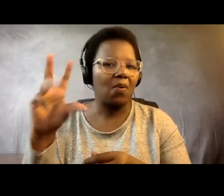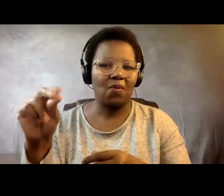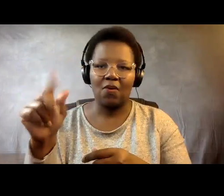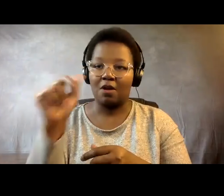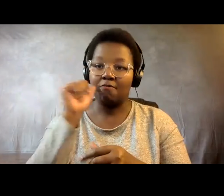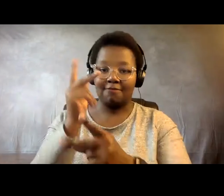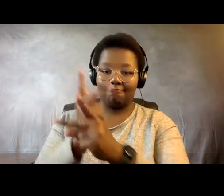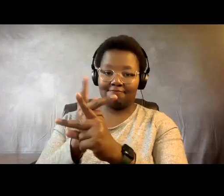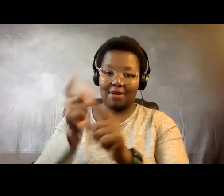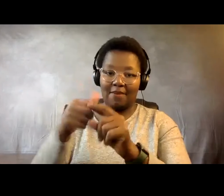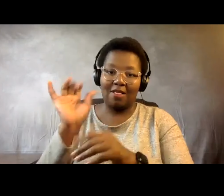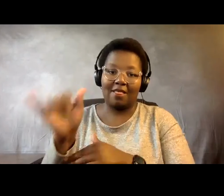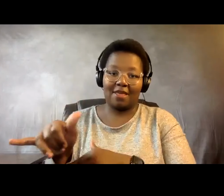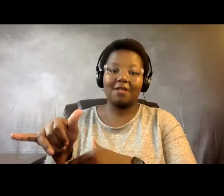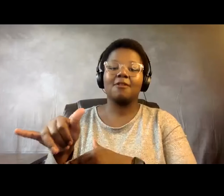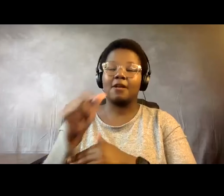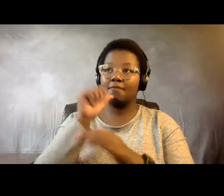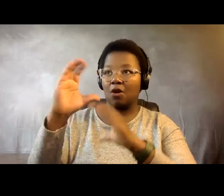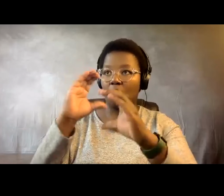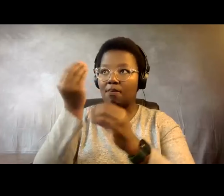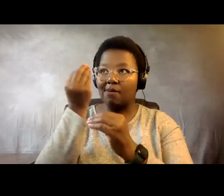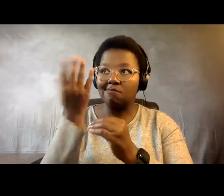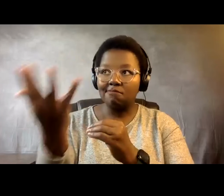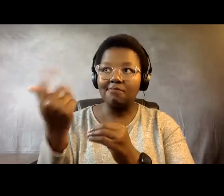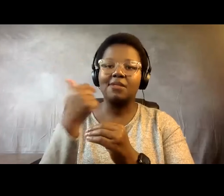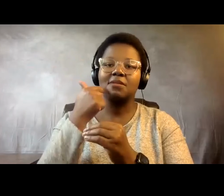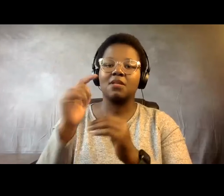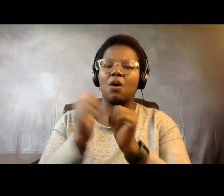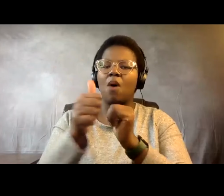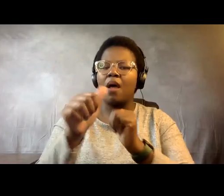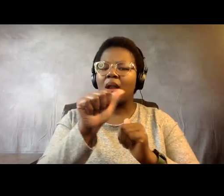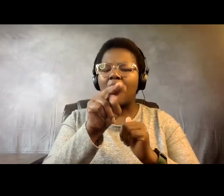about that and just like communicate upon what the annotation looks like versus the design.